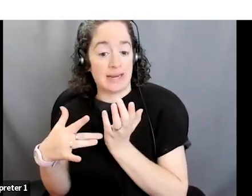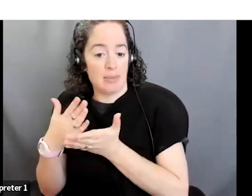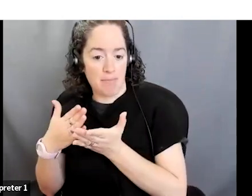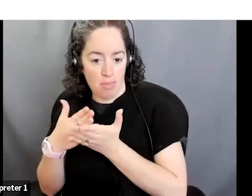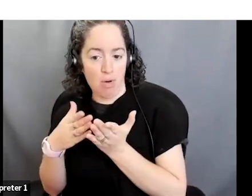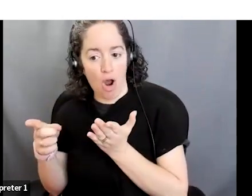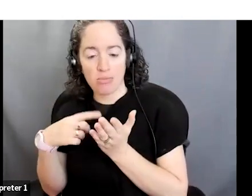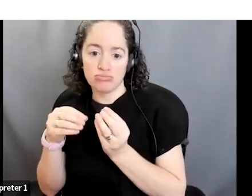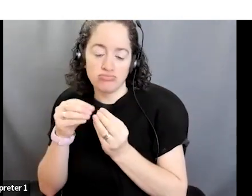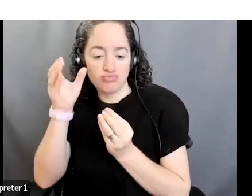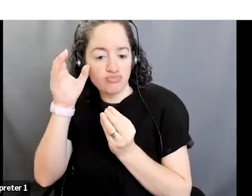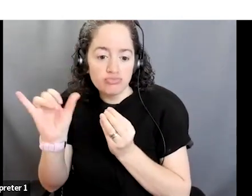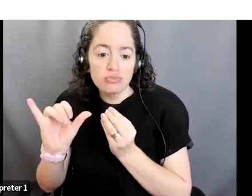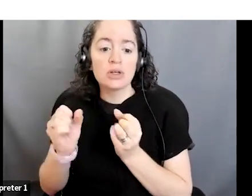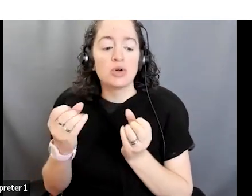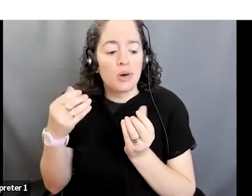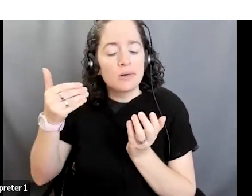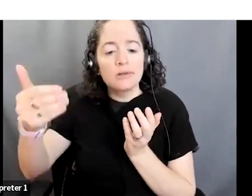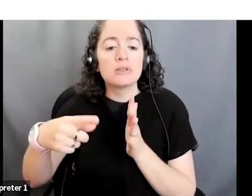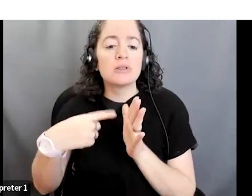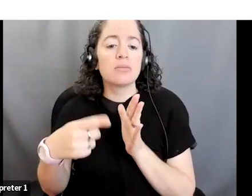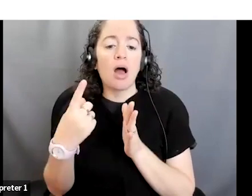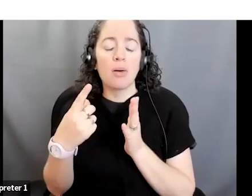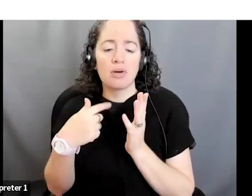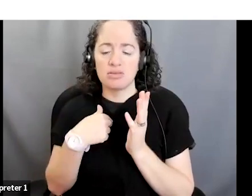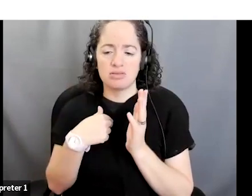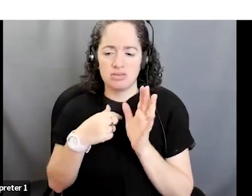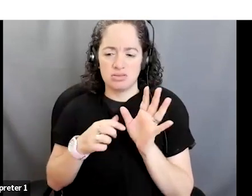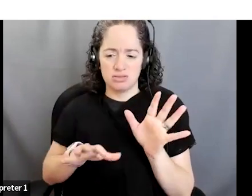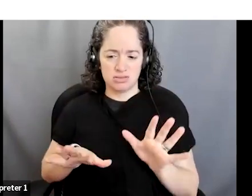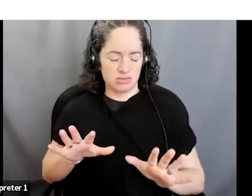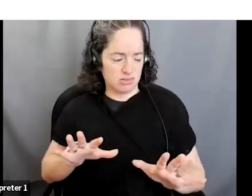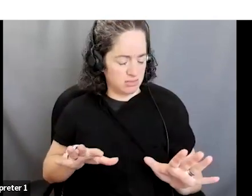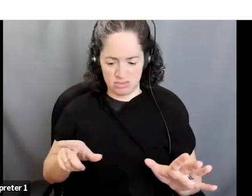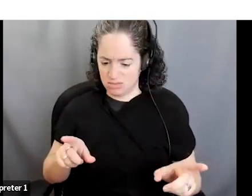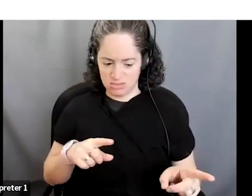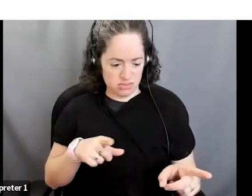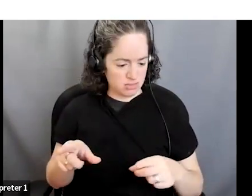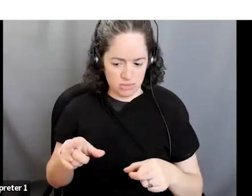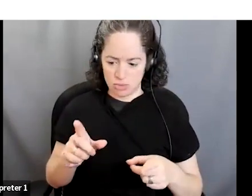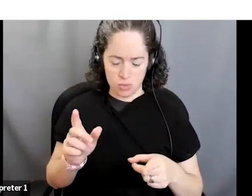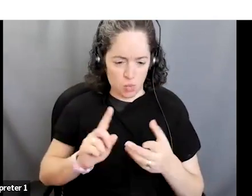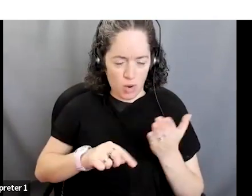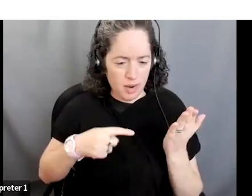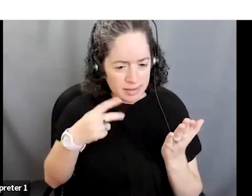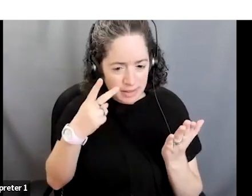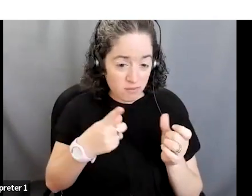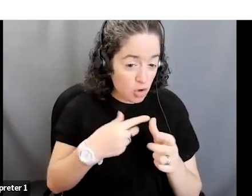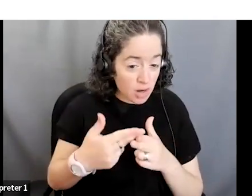There were times we would run into this where I didn't know, am I looking at the first name, the last name? It would just say name.